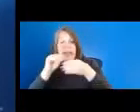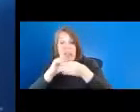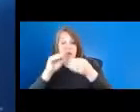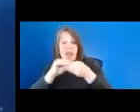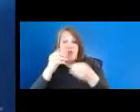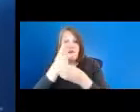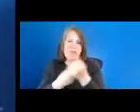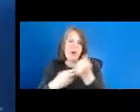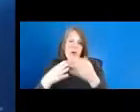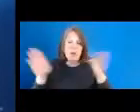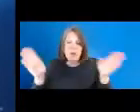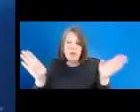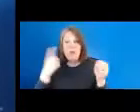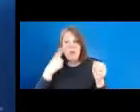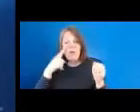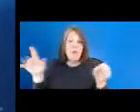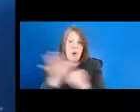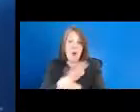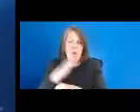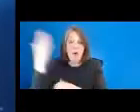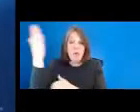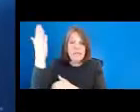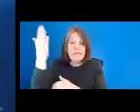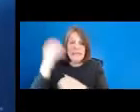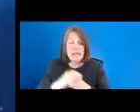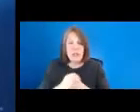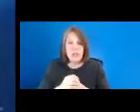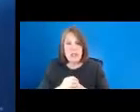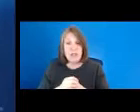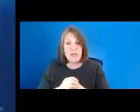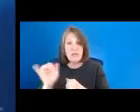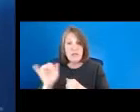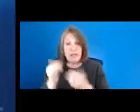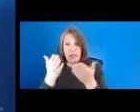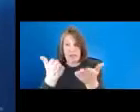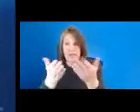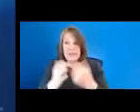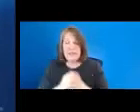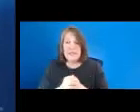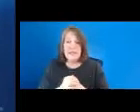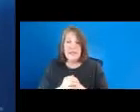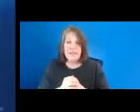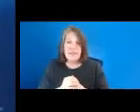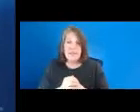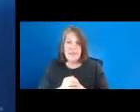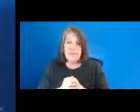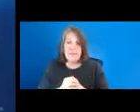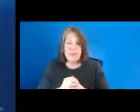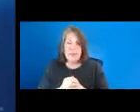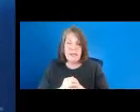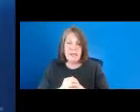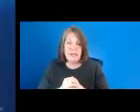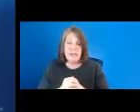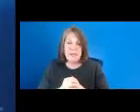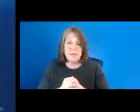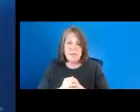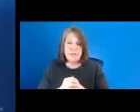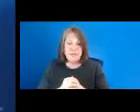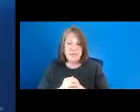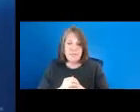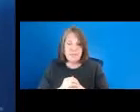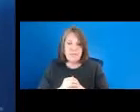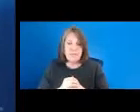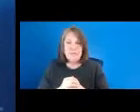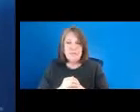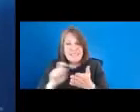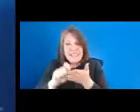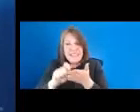the whole presentation like this one 16:35:51 , where the author is really framing